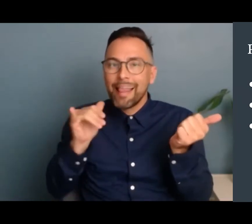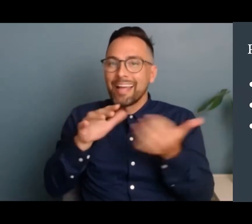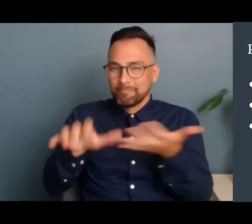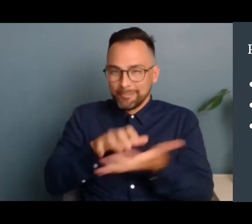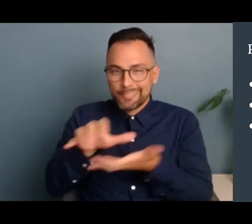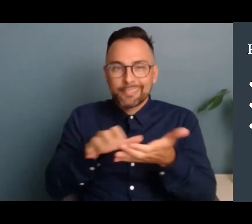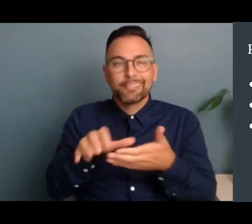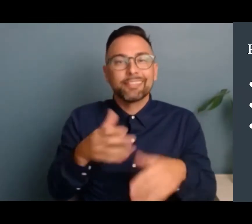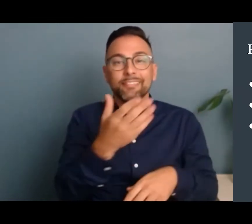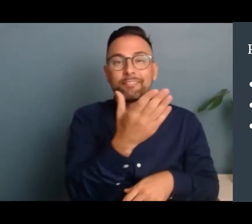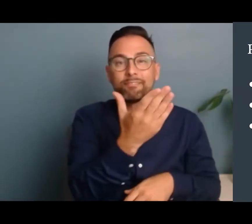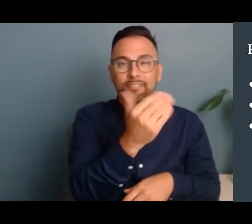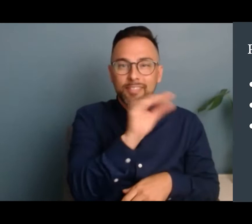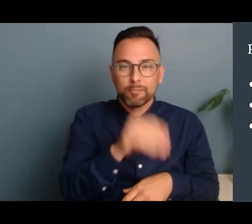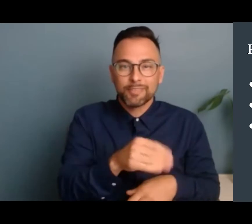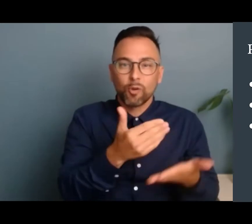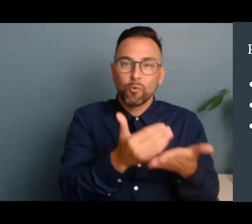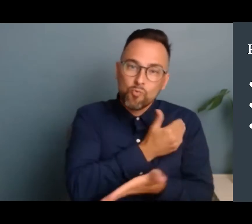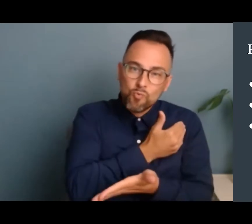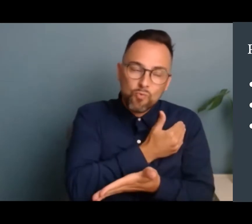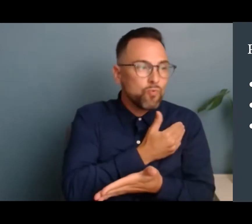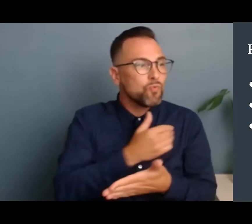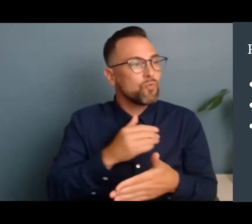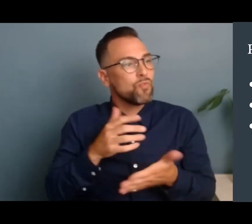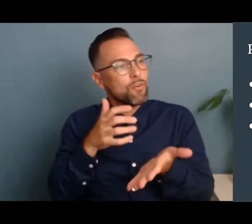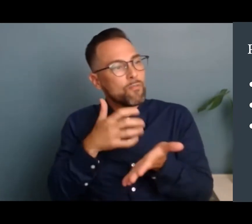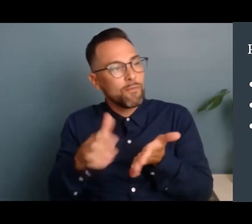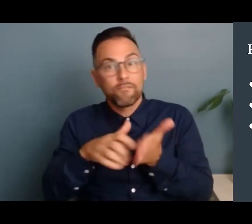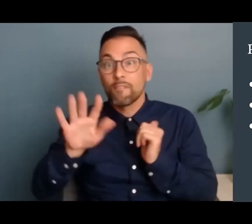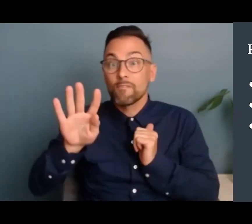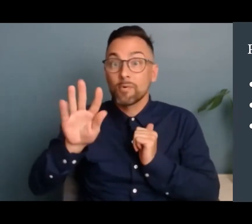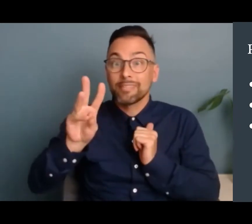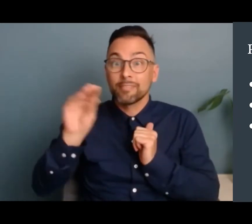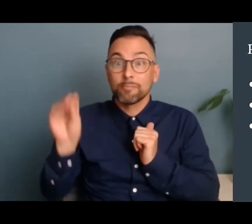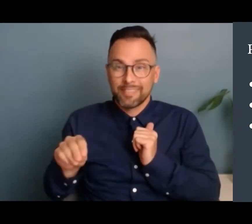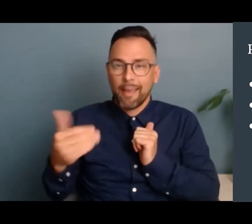We can stop the poll. It looks like a mix. We have 15% news service providers, and roughly 46%